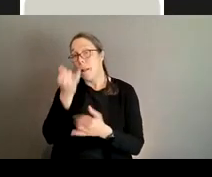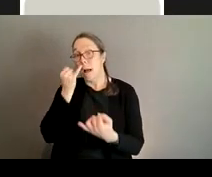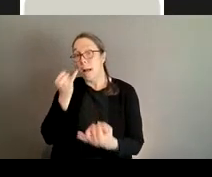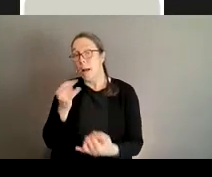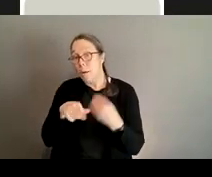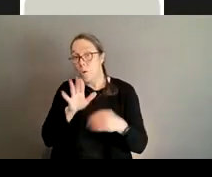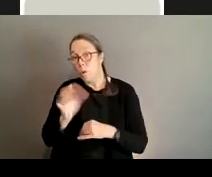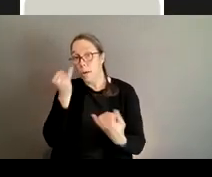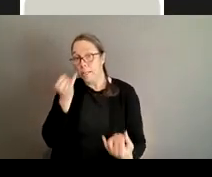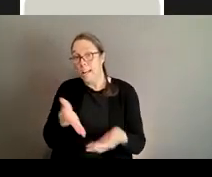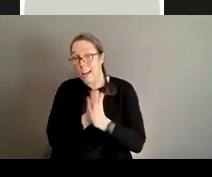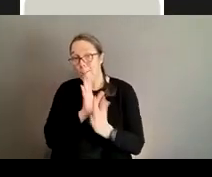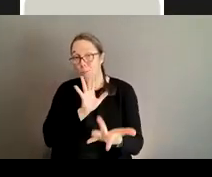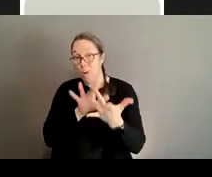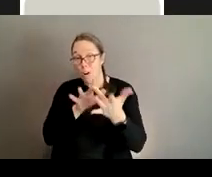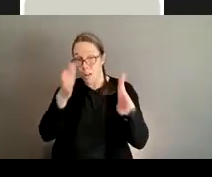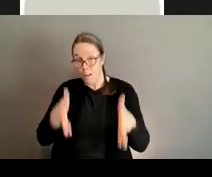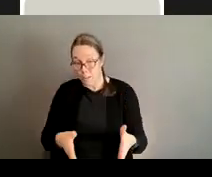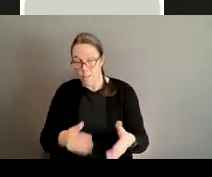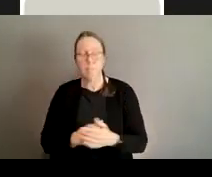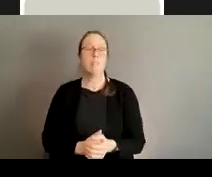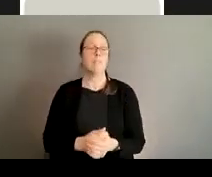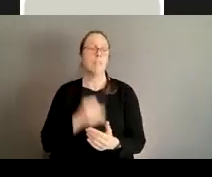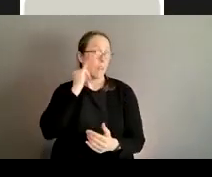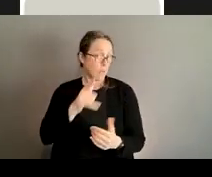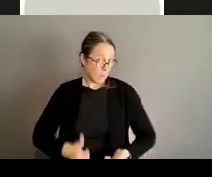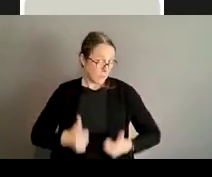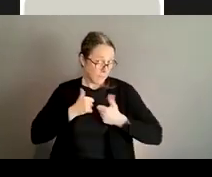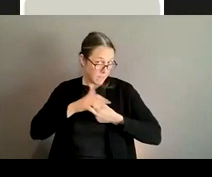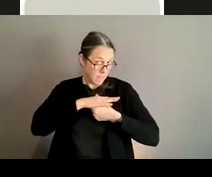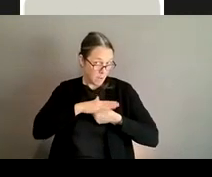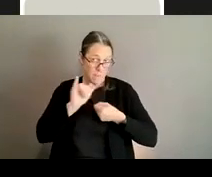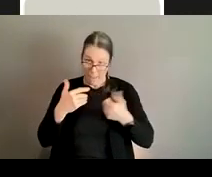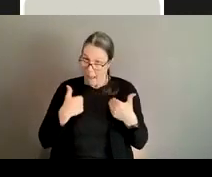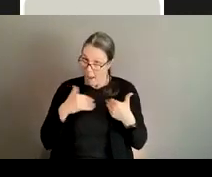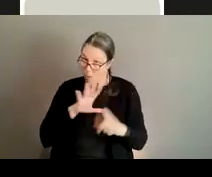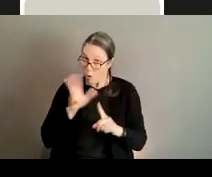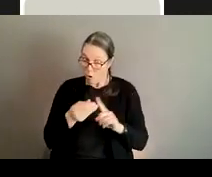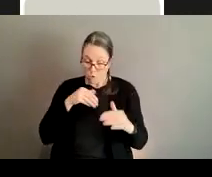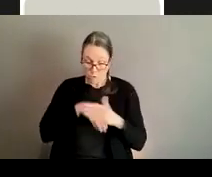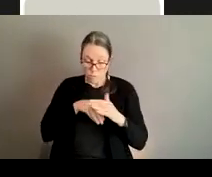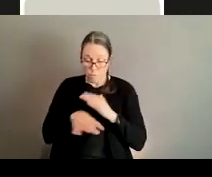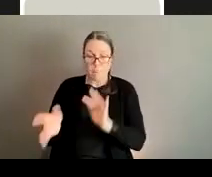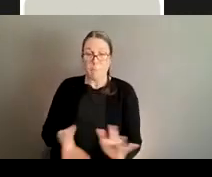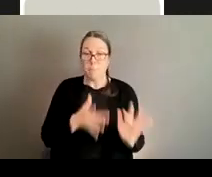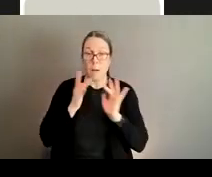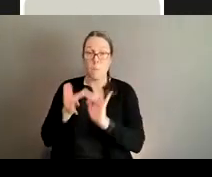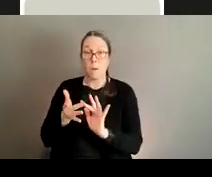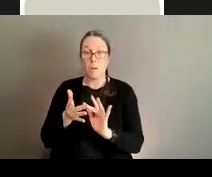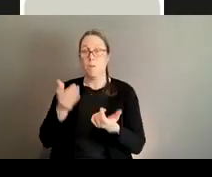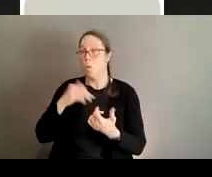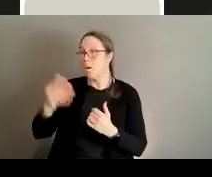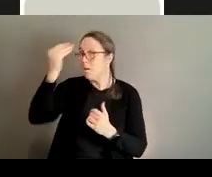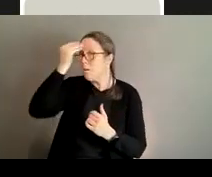If you live in an area that has a cultural access network, knowledge network or consortium,